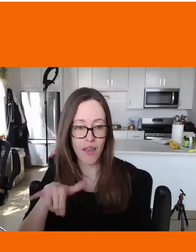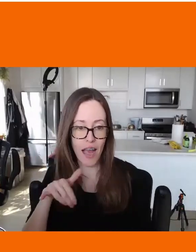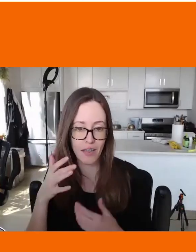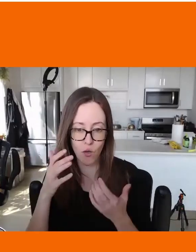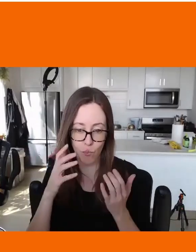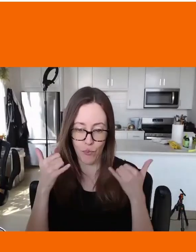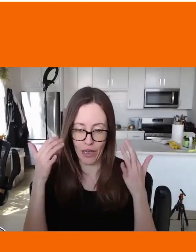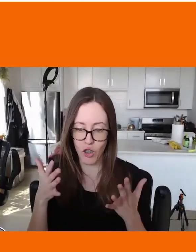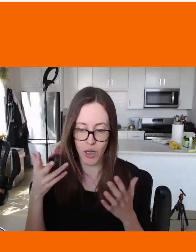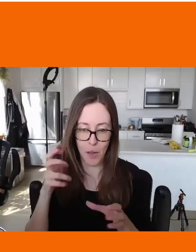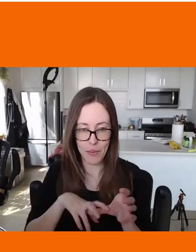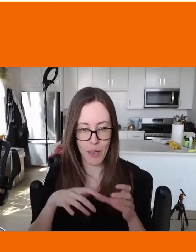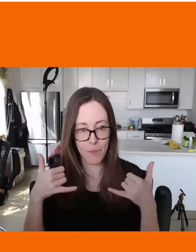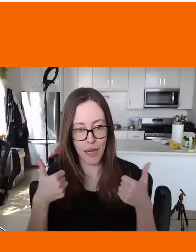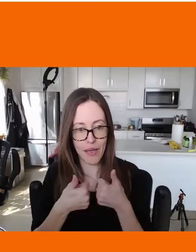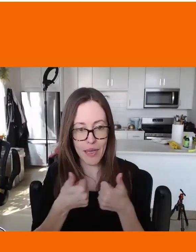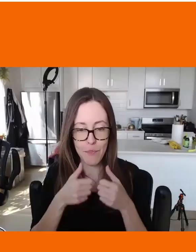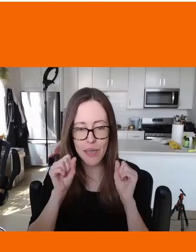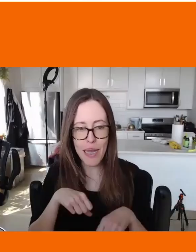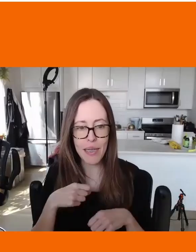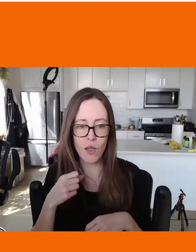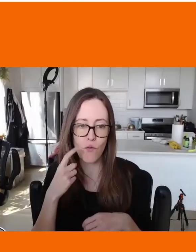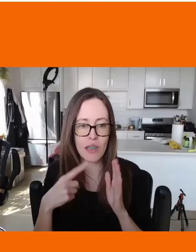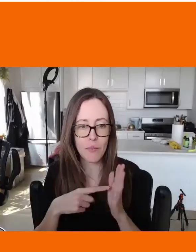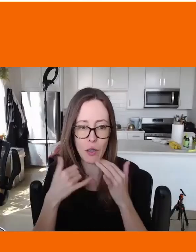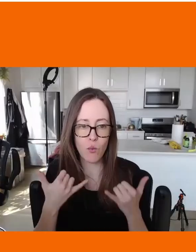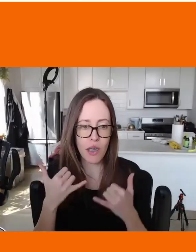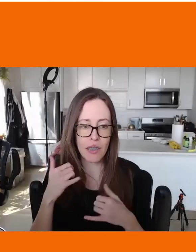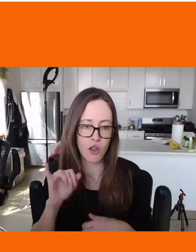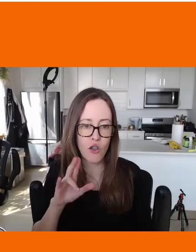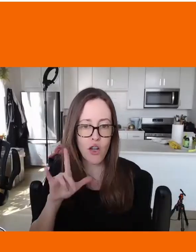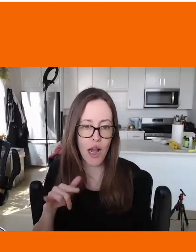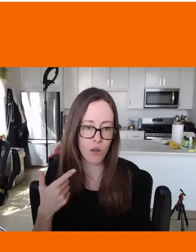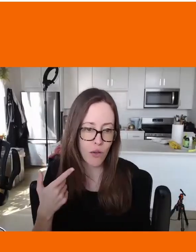generate questions and link readers to the original articles so they could read them.